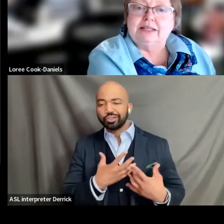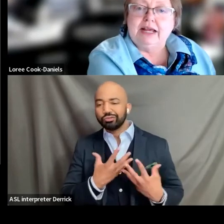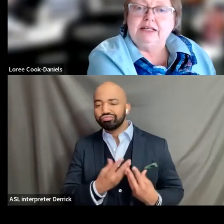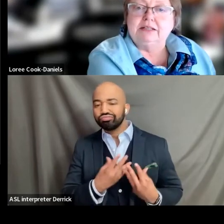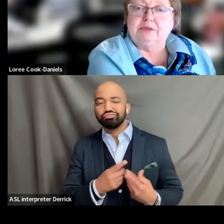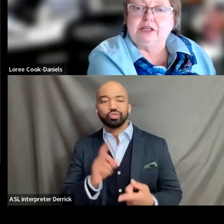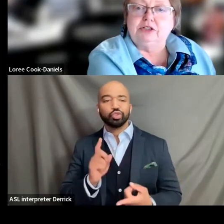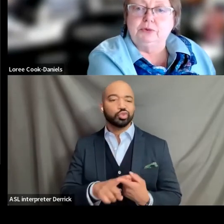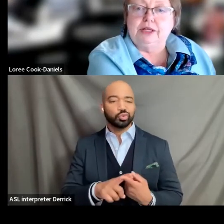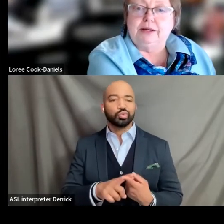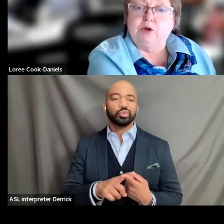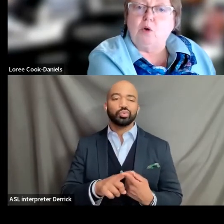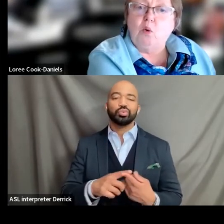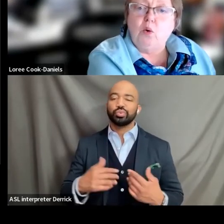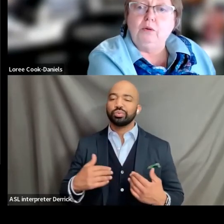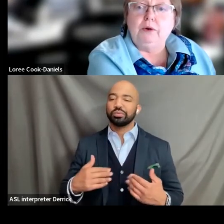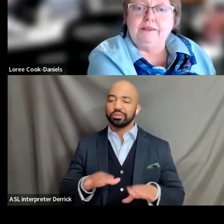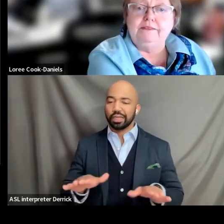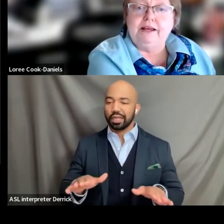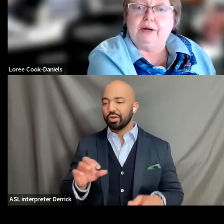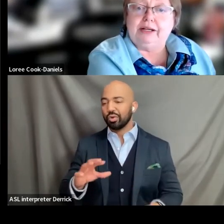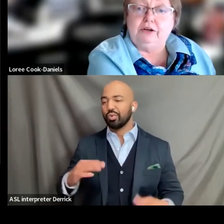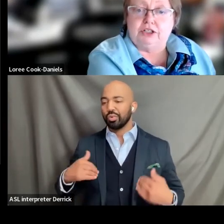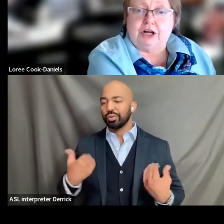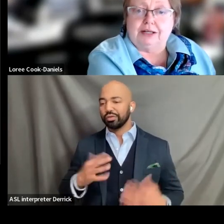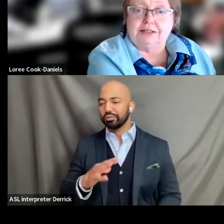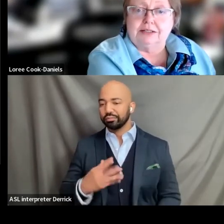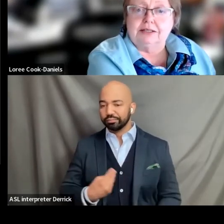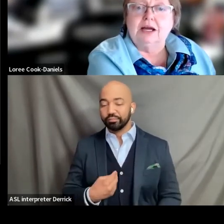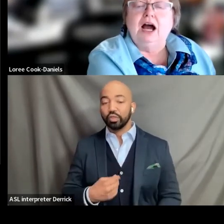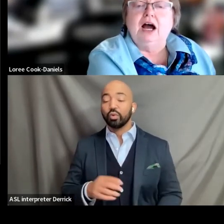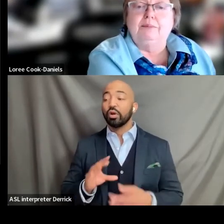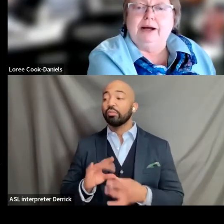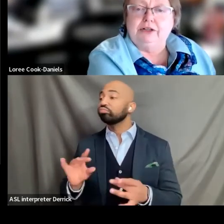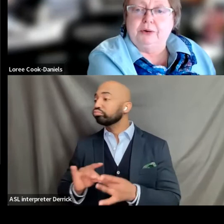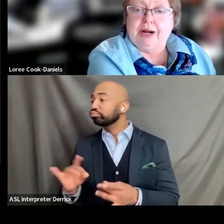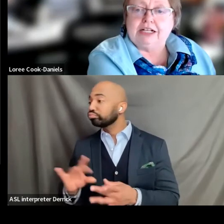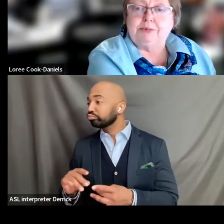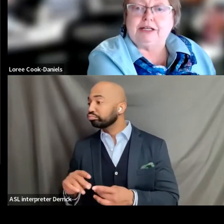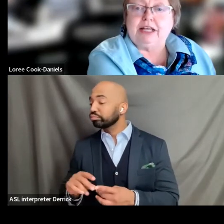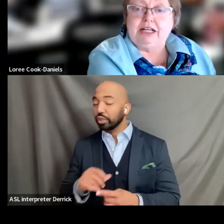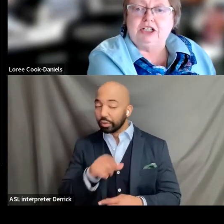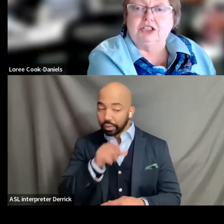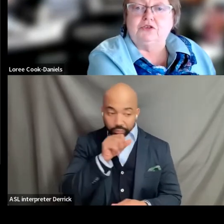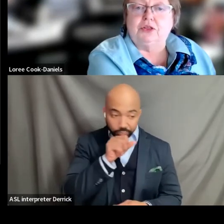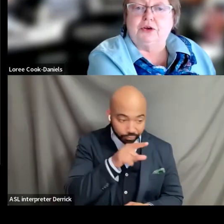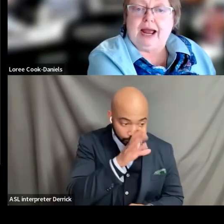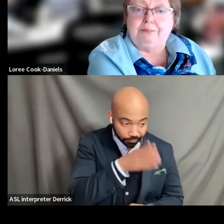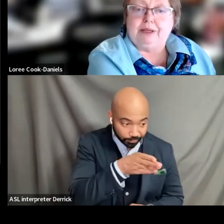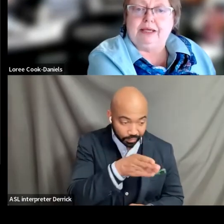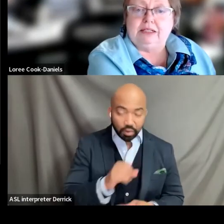Saying something to them or within their earshot about your expectations for their happy